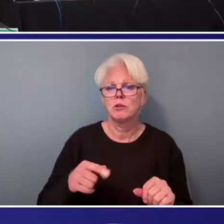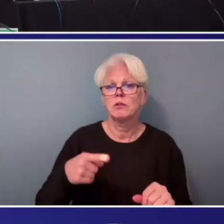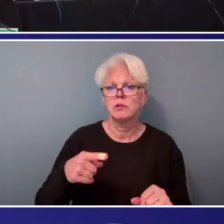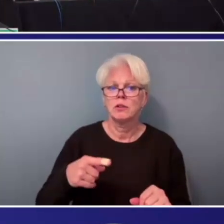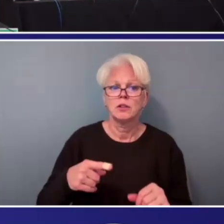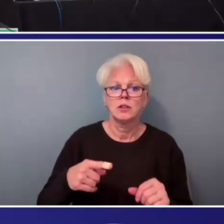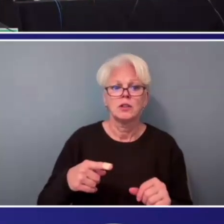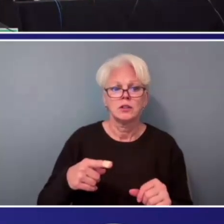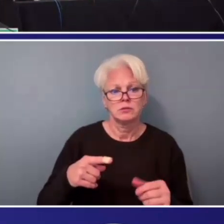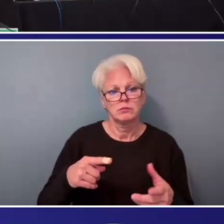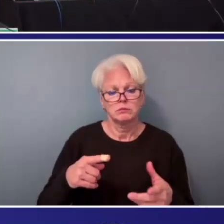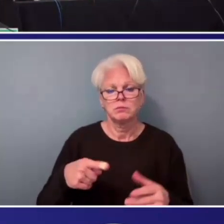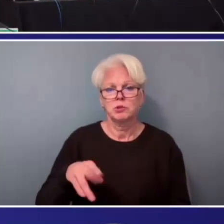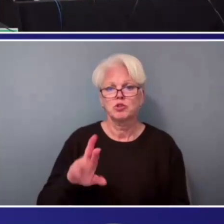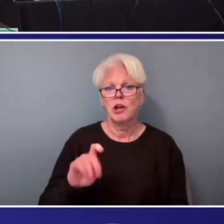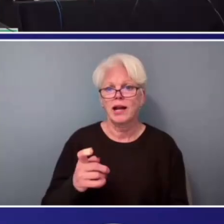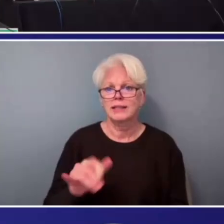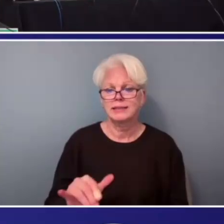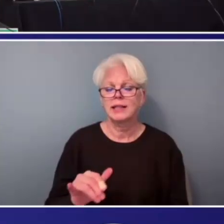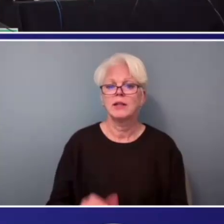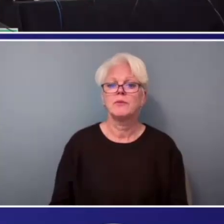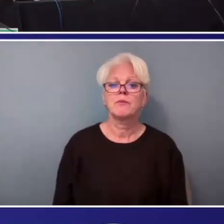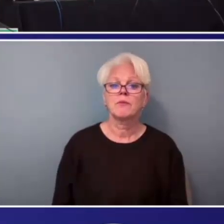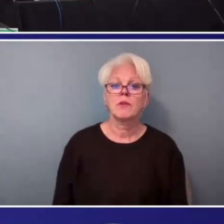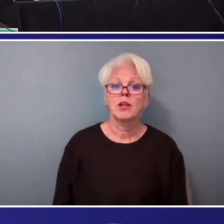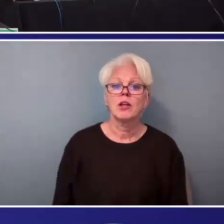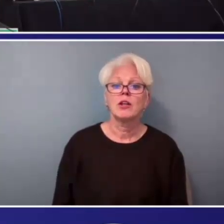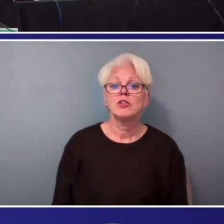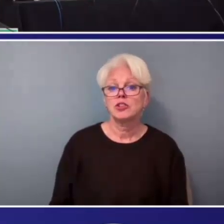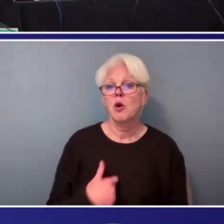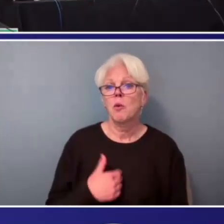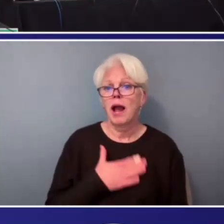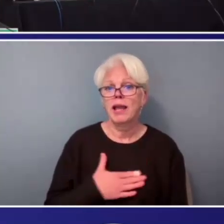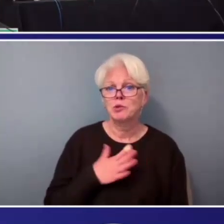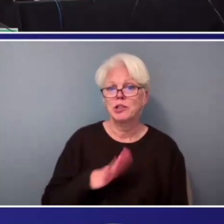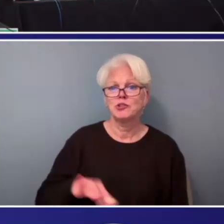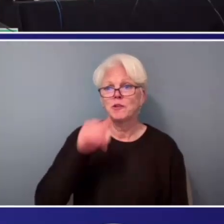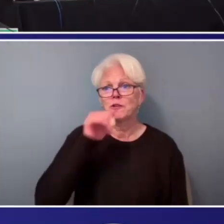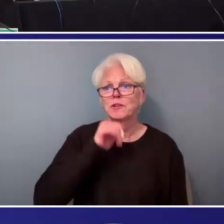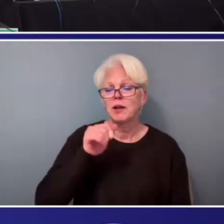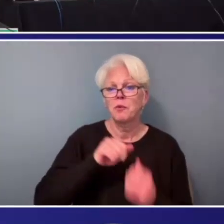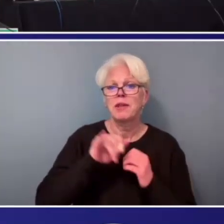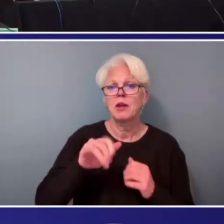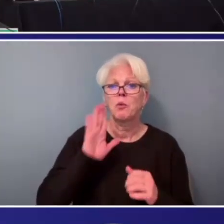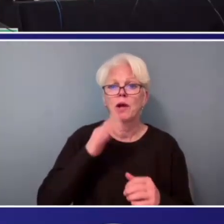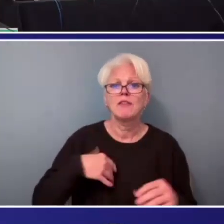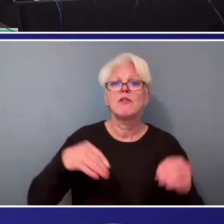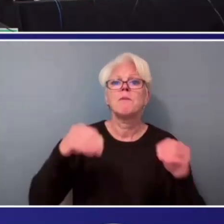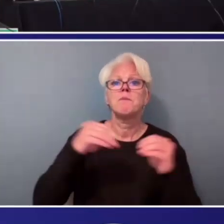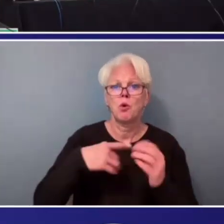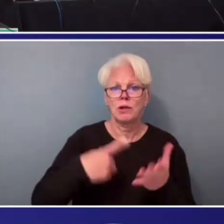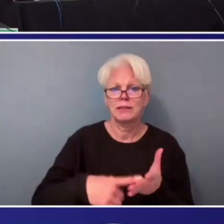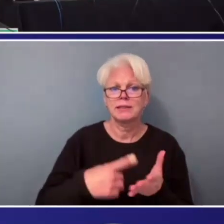And so with that, I appreciate your indulgence on this. We'll have more discussions, but we definitely wanted to